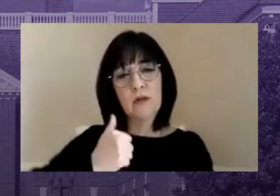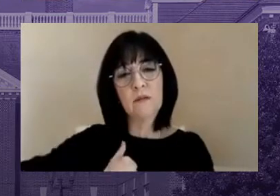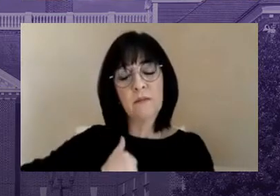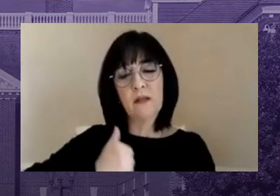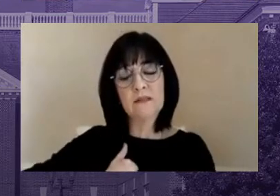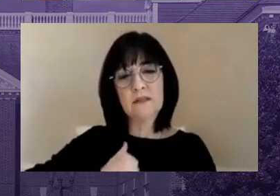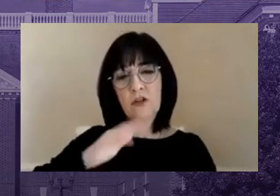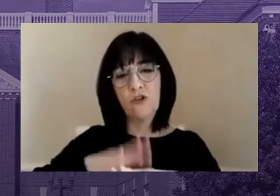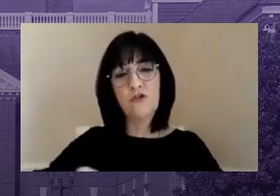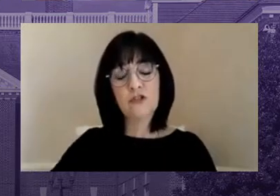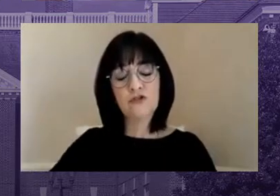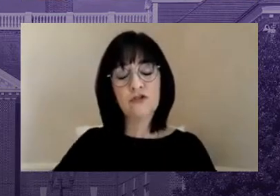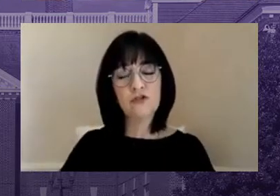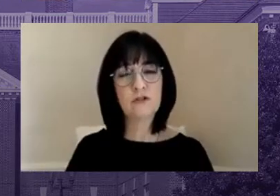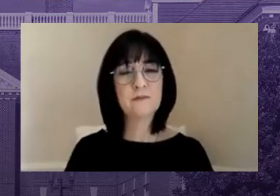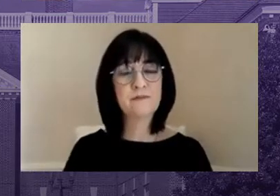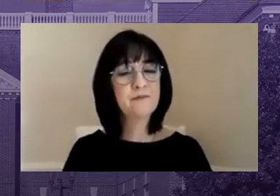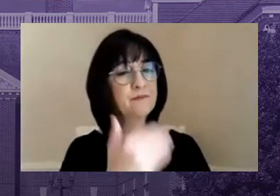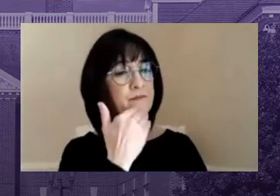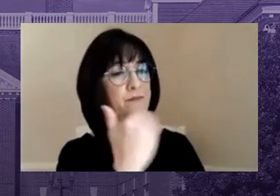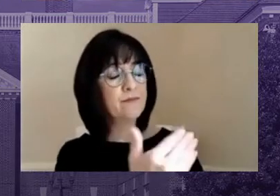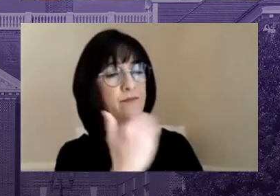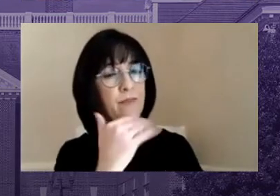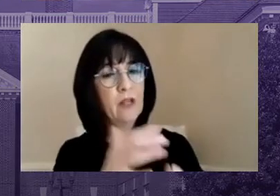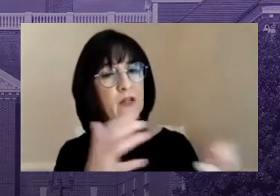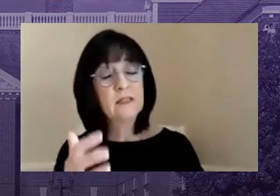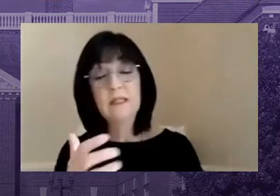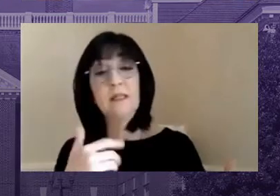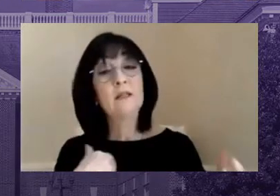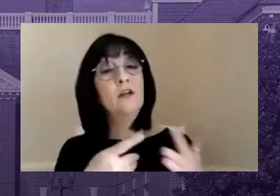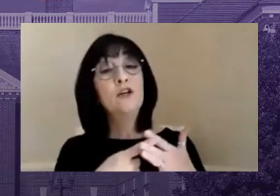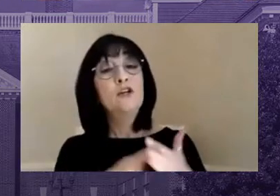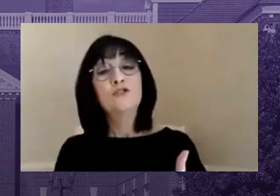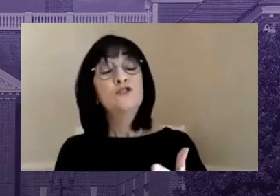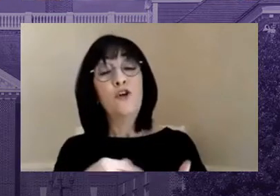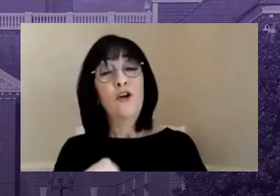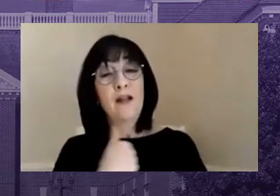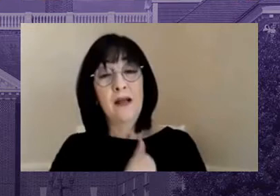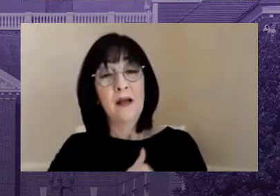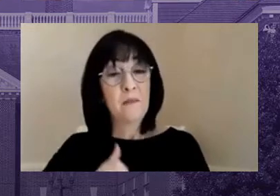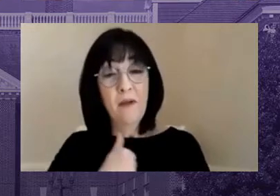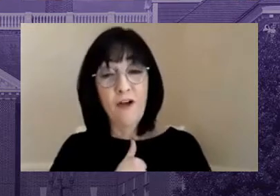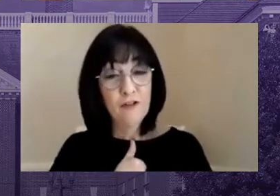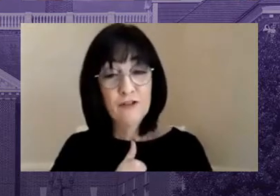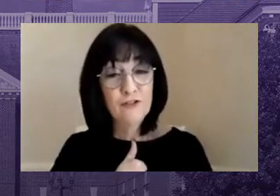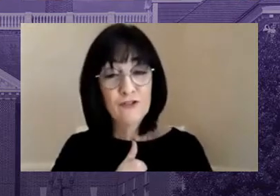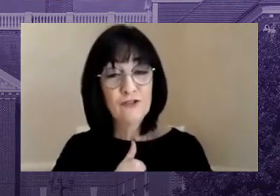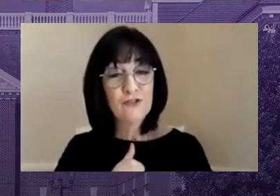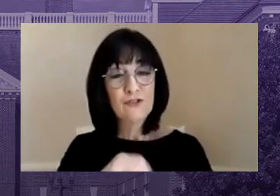Thank you very much, Governor. And let me start off by apologizing to Chase and Olivia for another